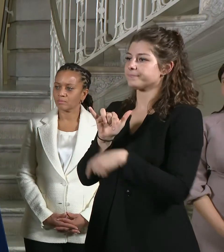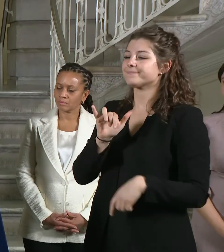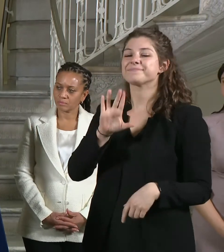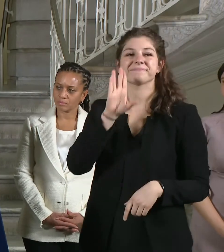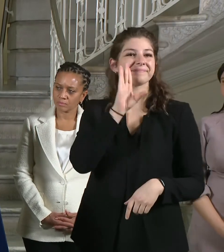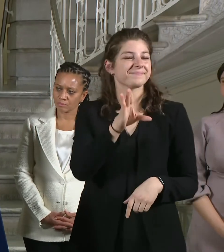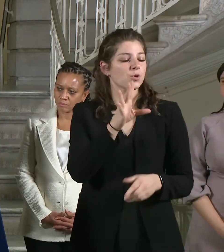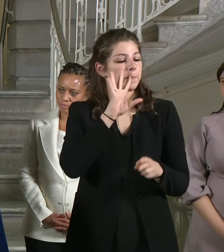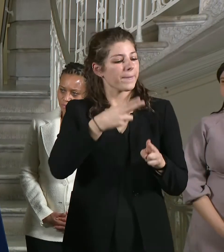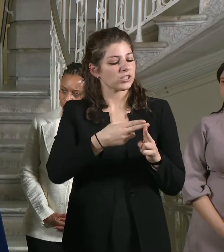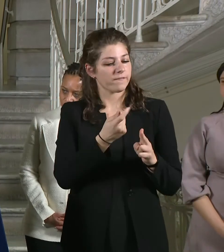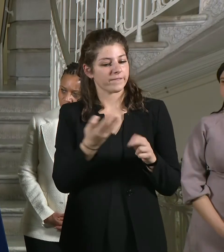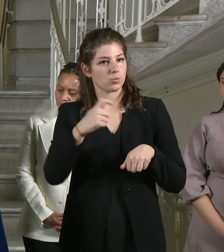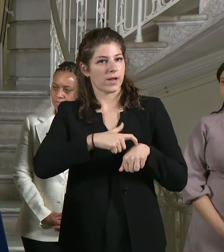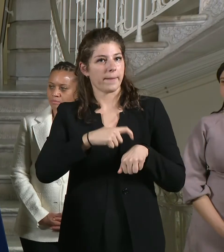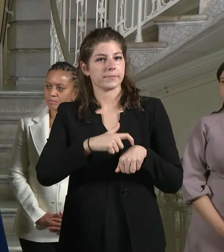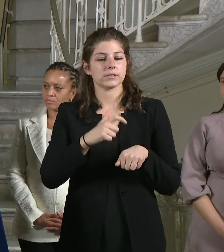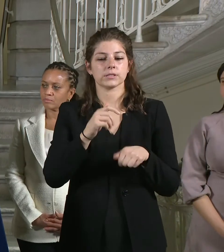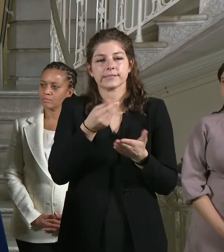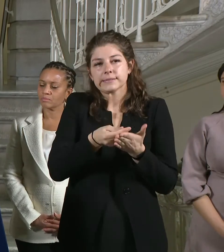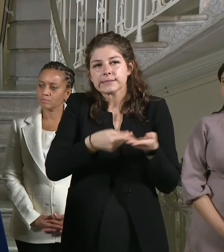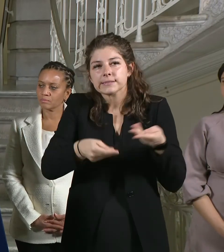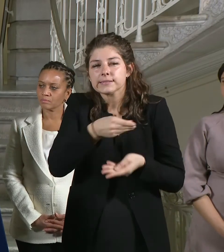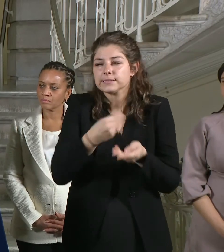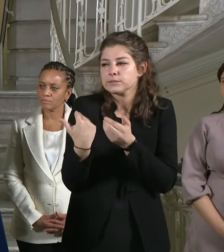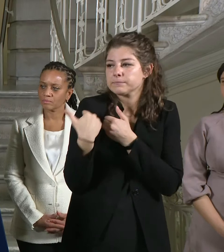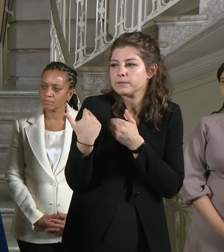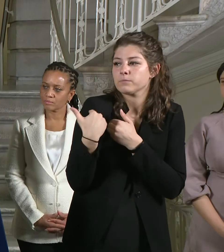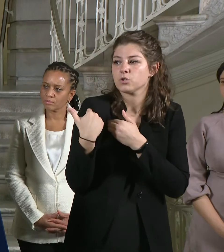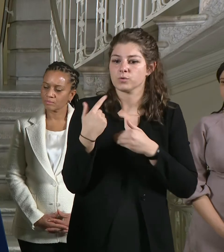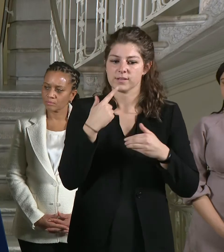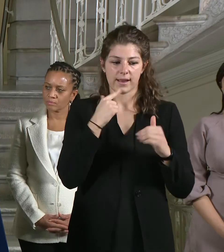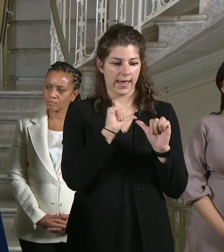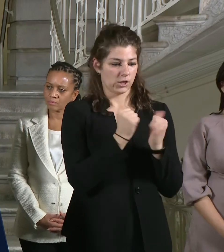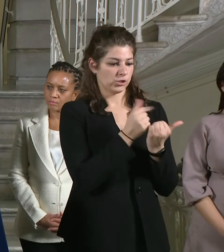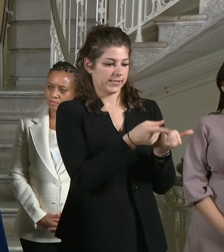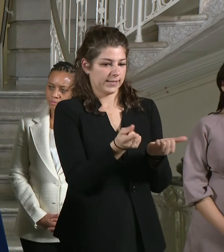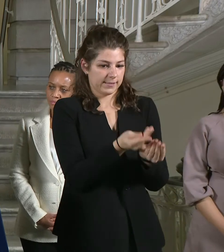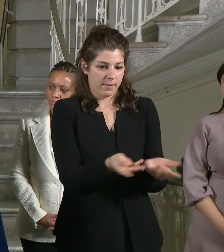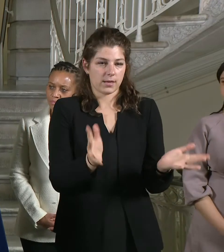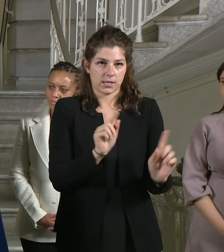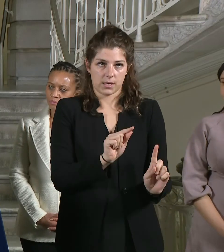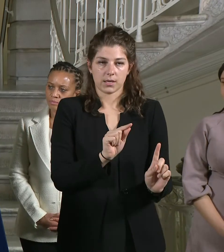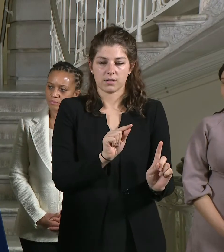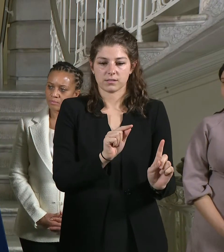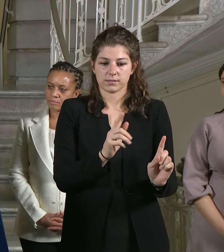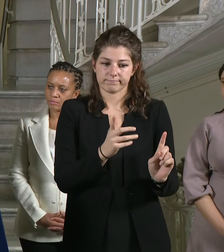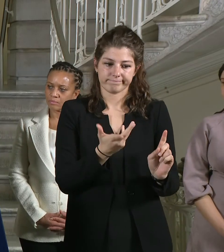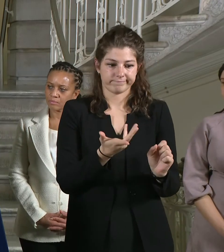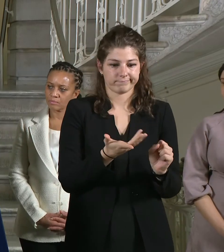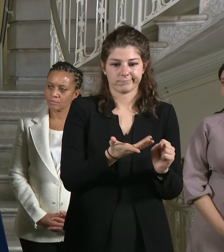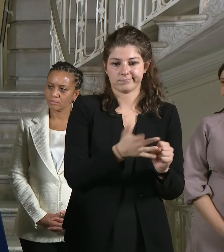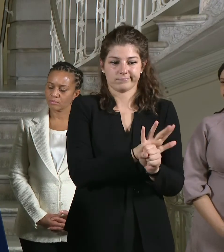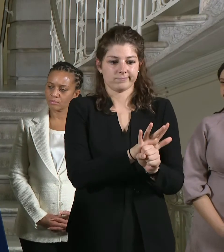DOING THAT EVERY